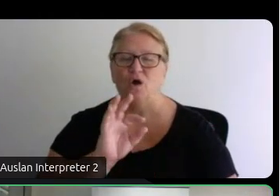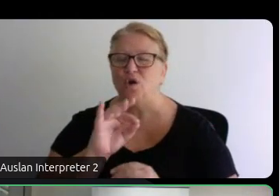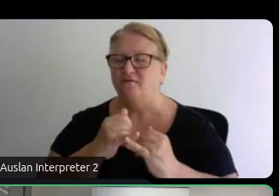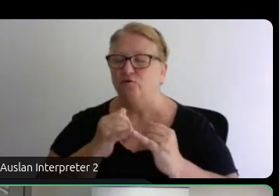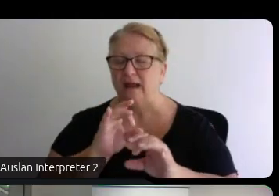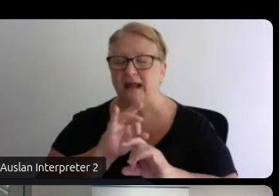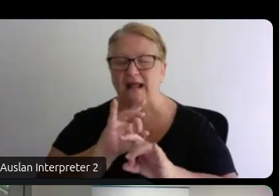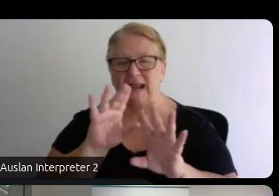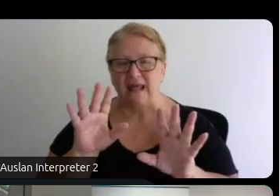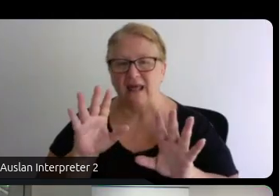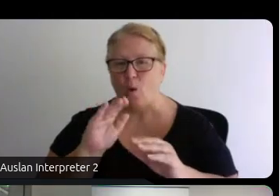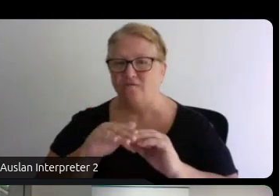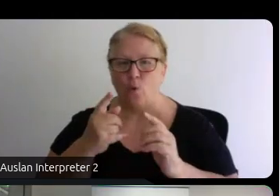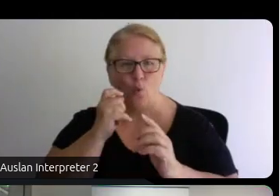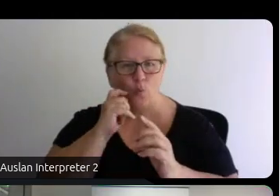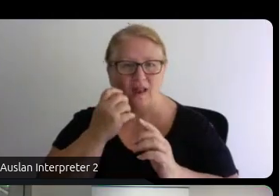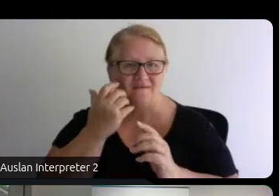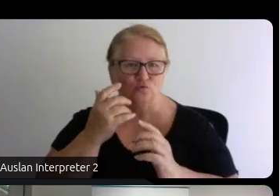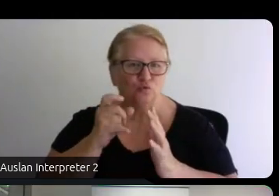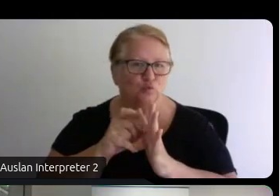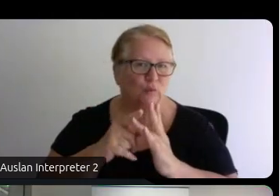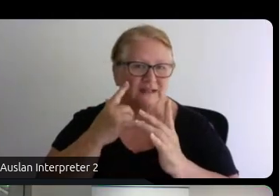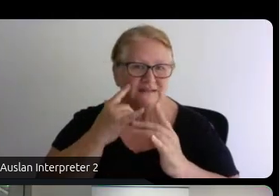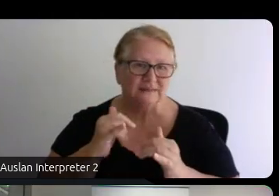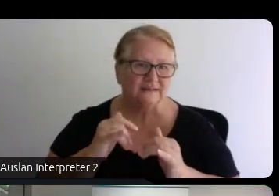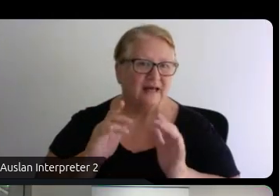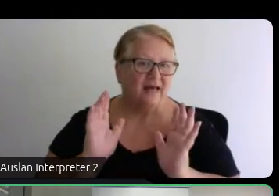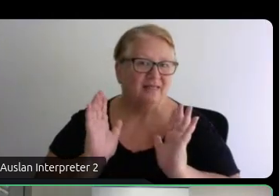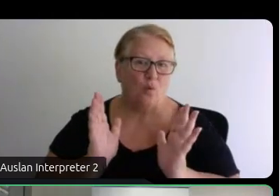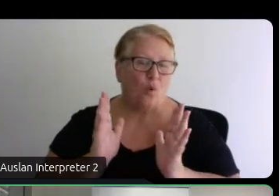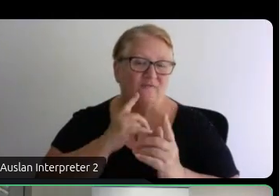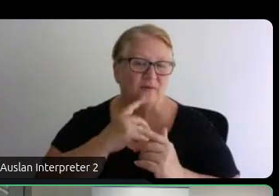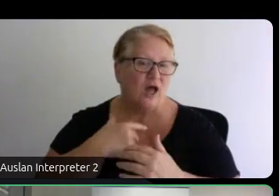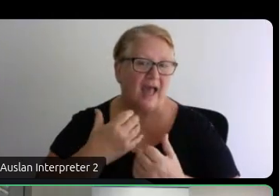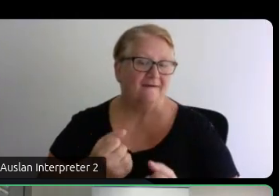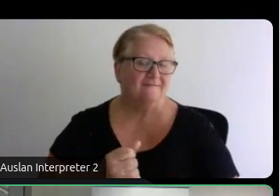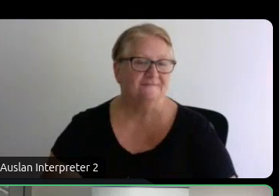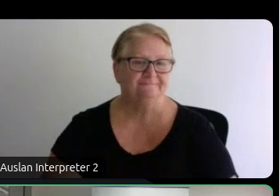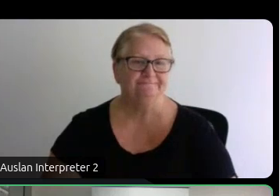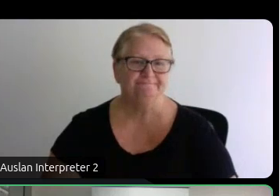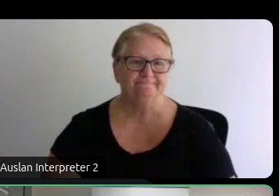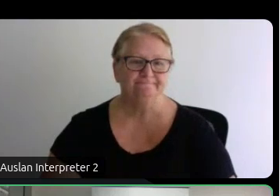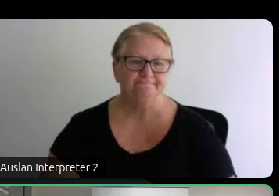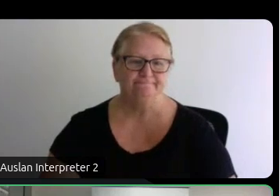anything like that. So unfortunately it's about all the information I have on that issue. How